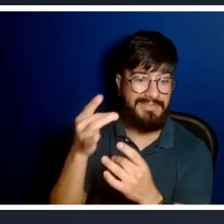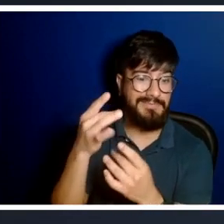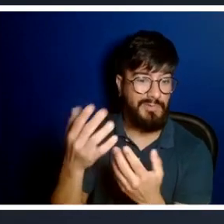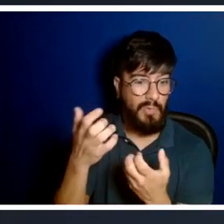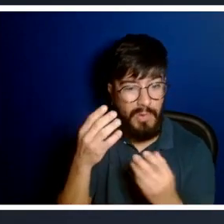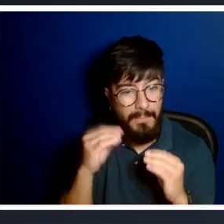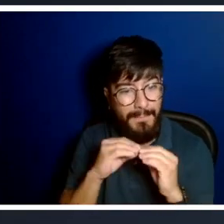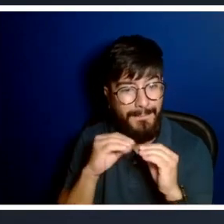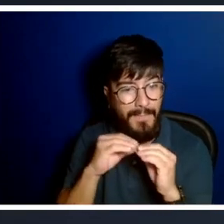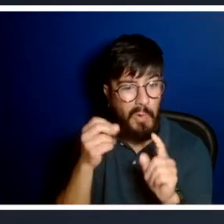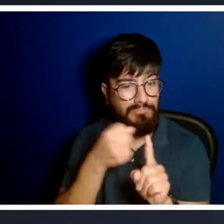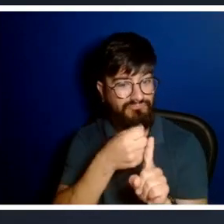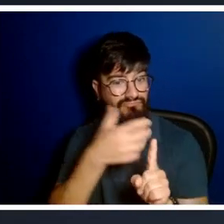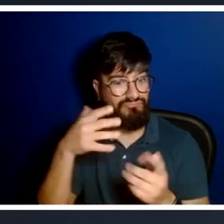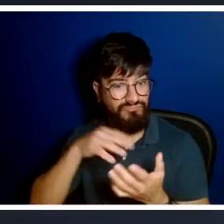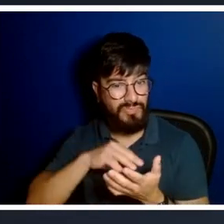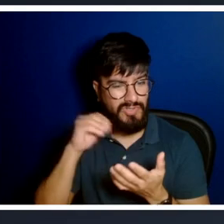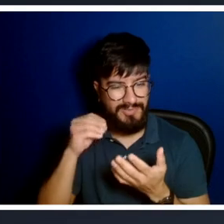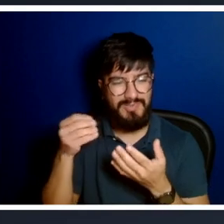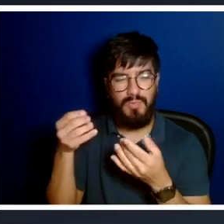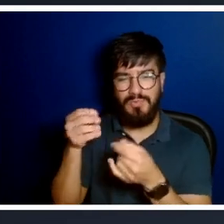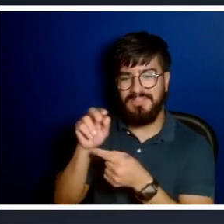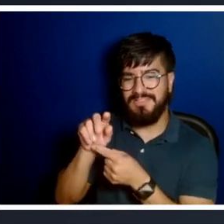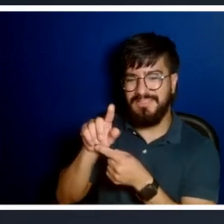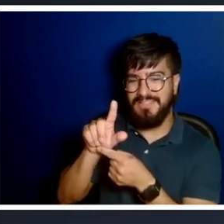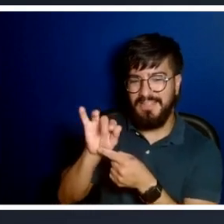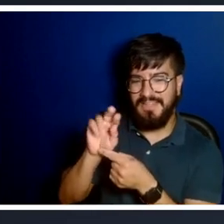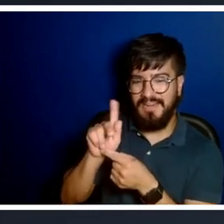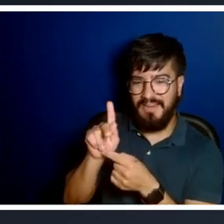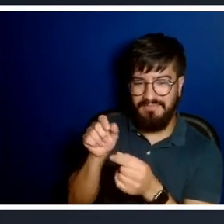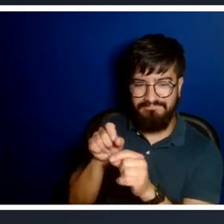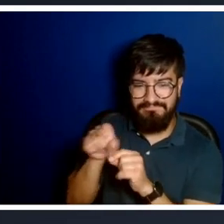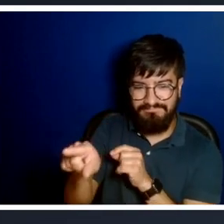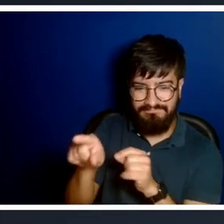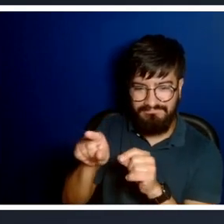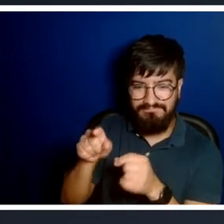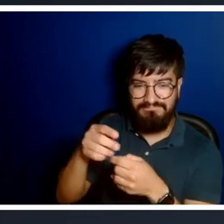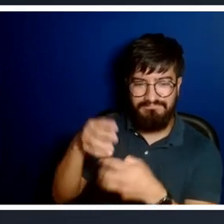we're going to share in the chat to the Forces of Nature exhibition website, which also includes